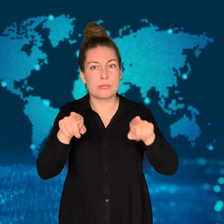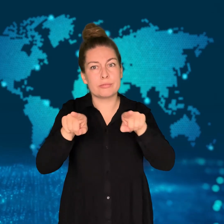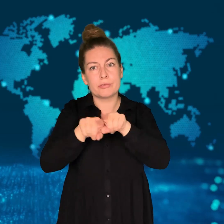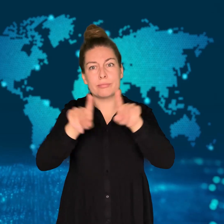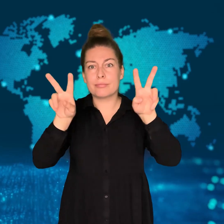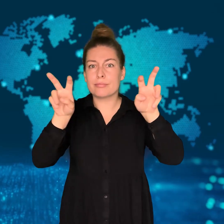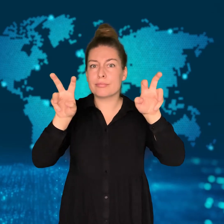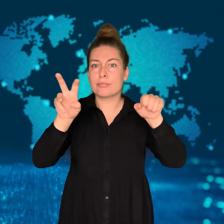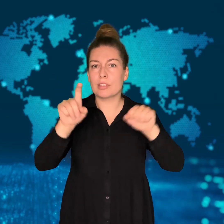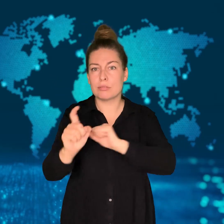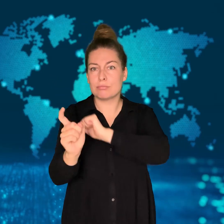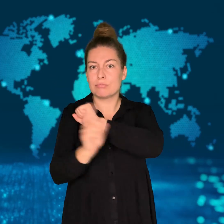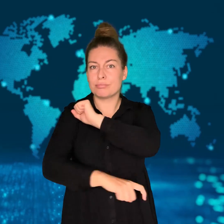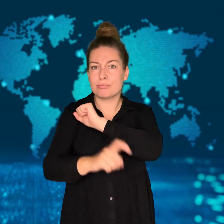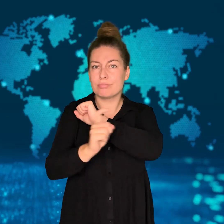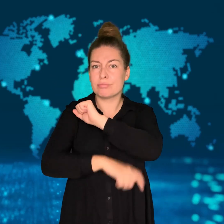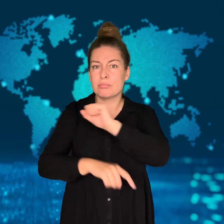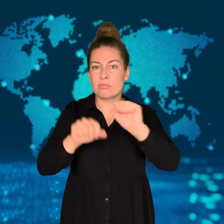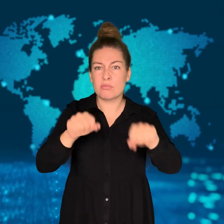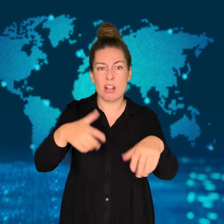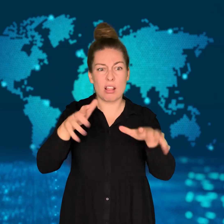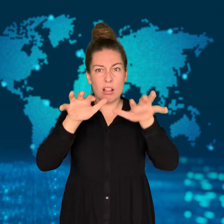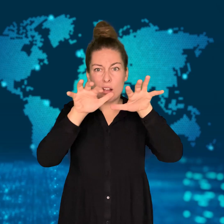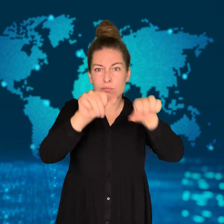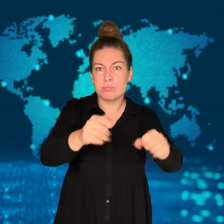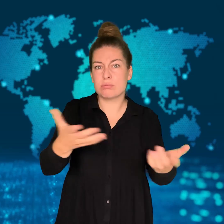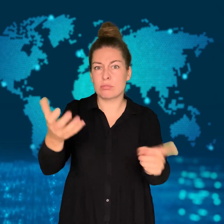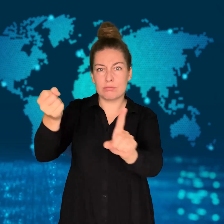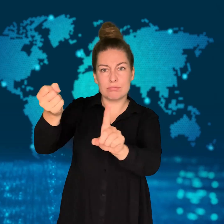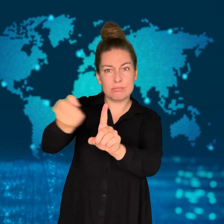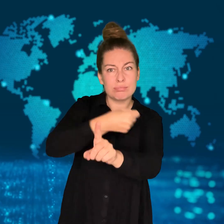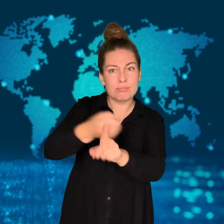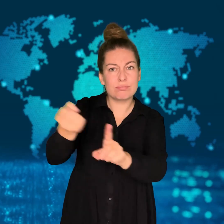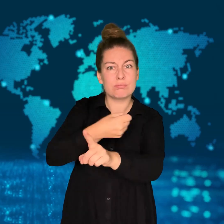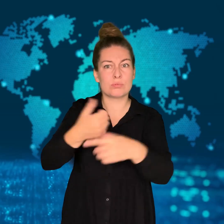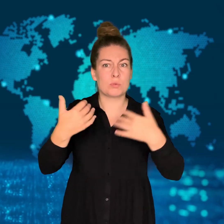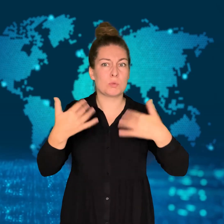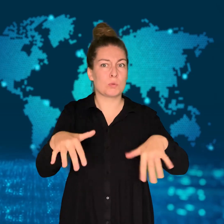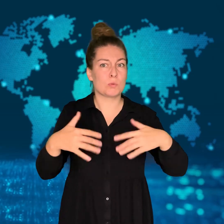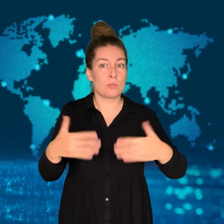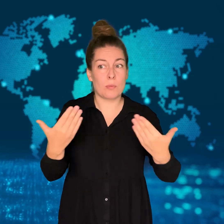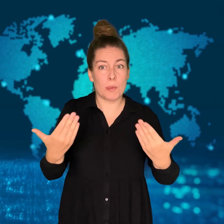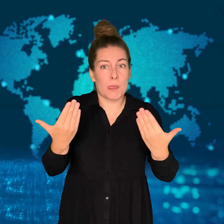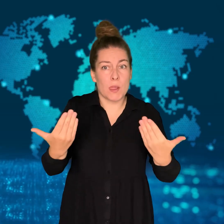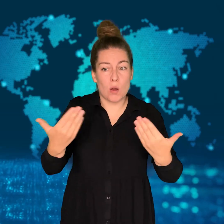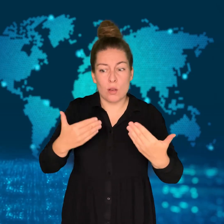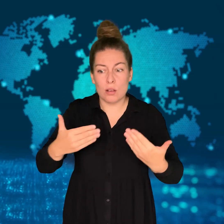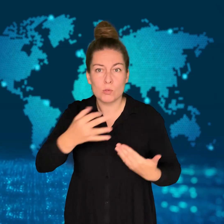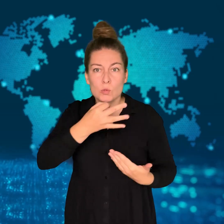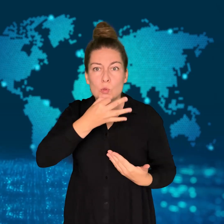frequently followed with "extreme punitive measures"